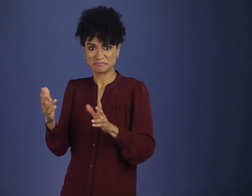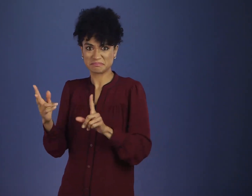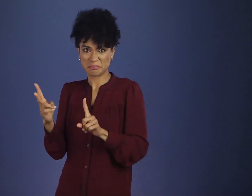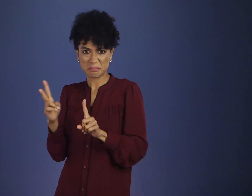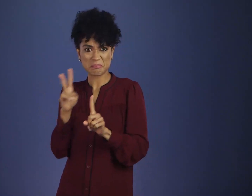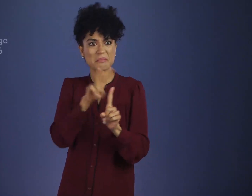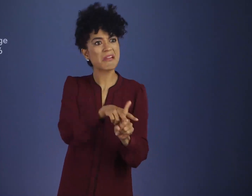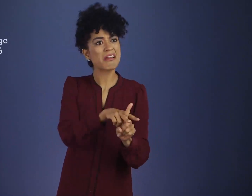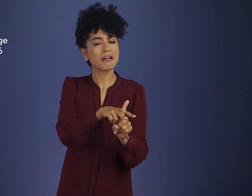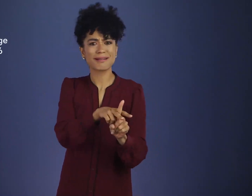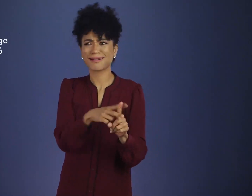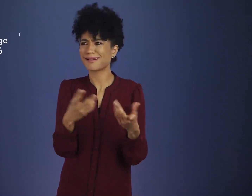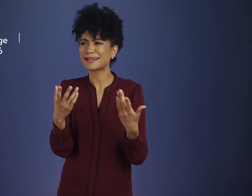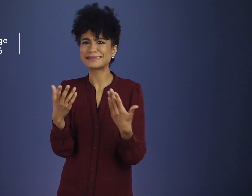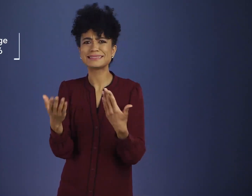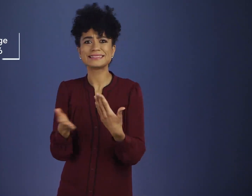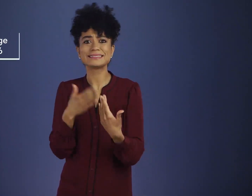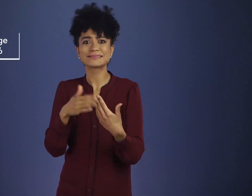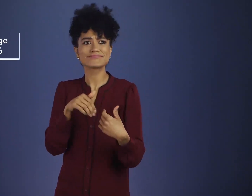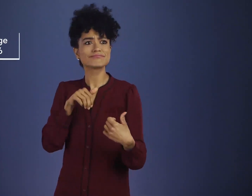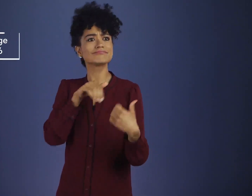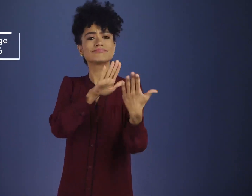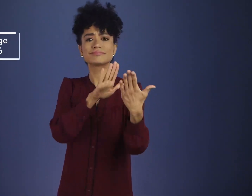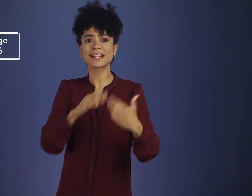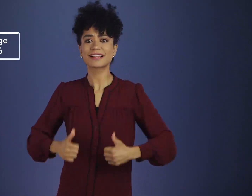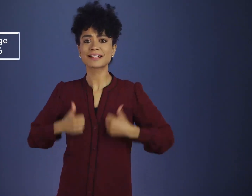they have been able to meet other difficulties of life.